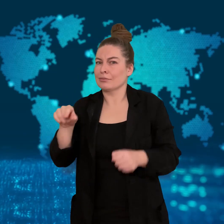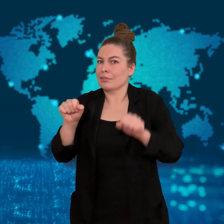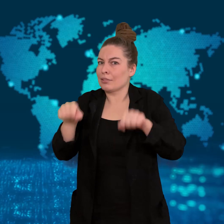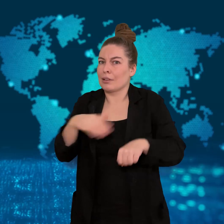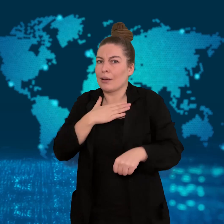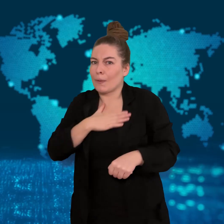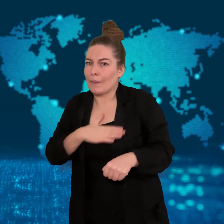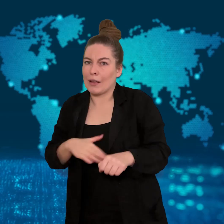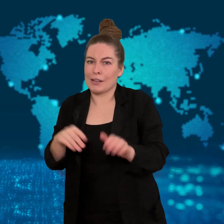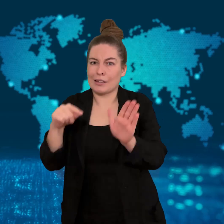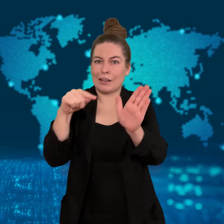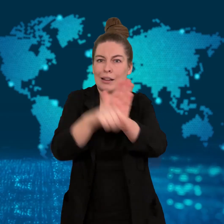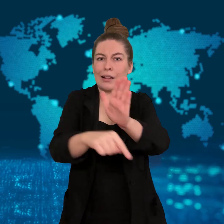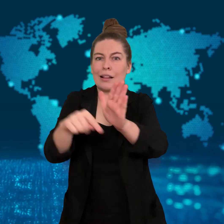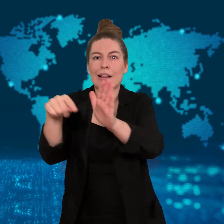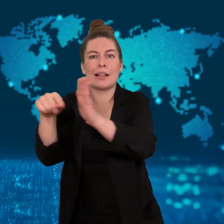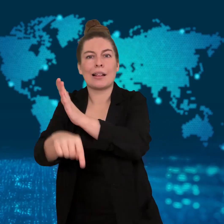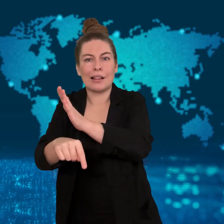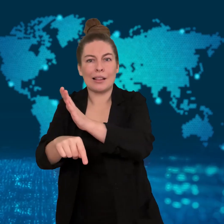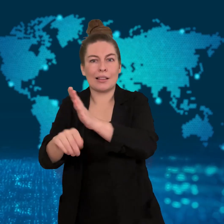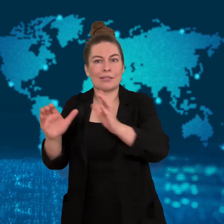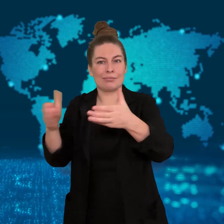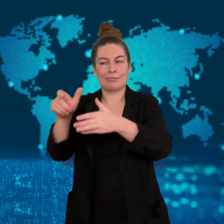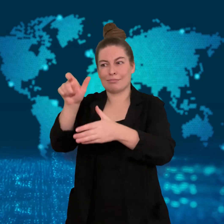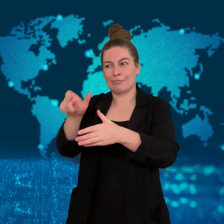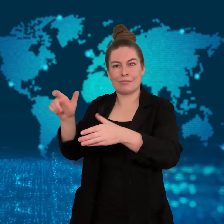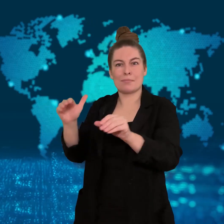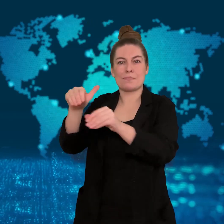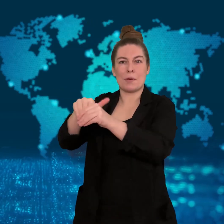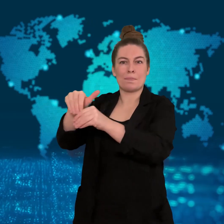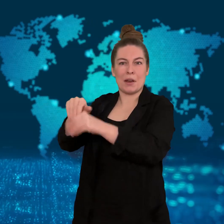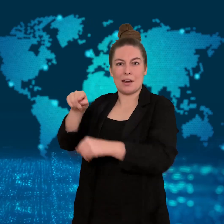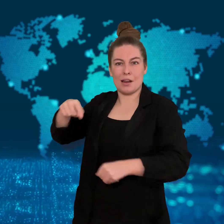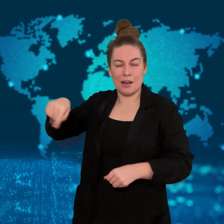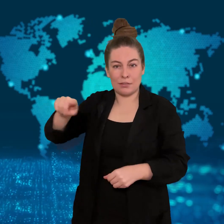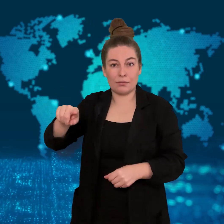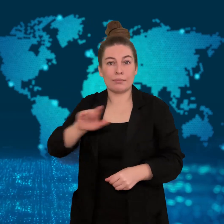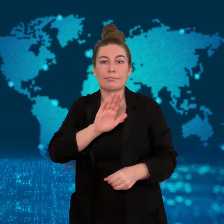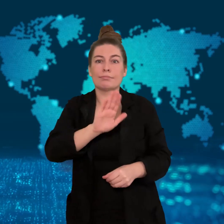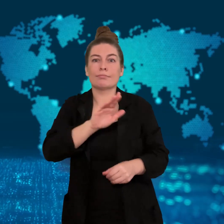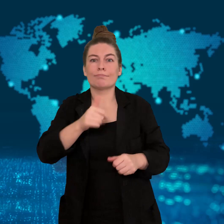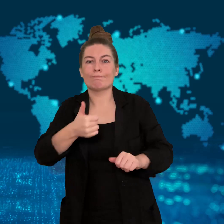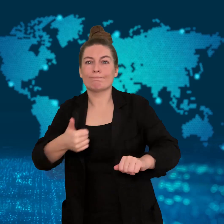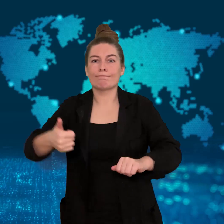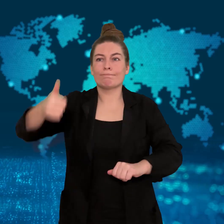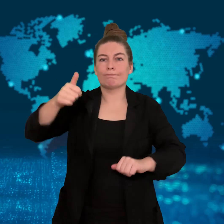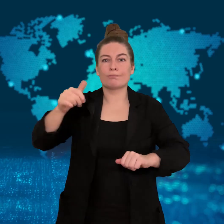It's believed that members of the Armed Forces of the DRC,